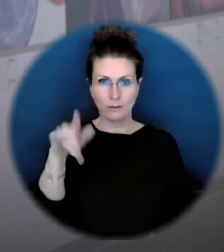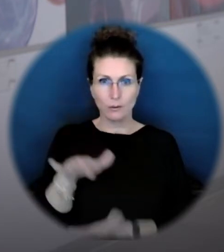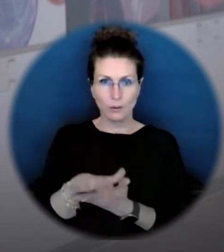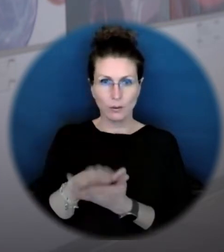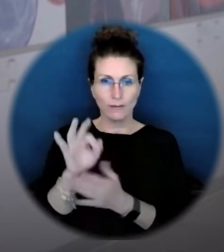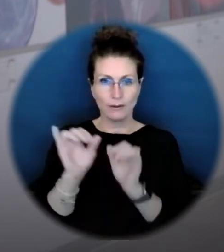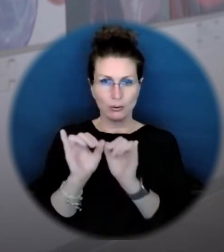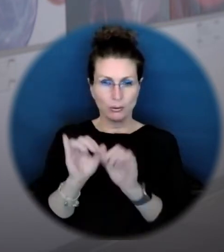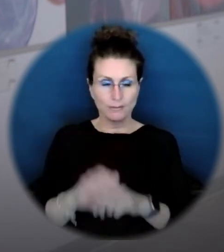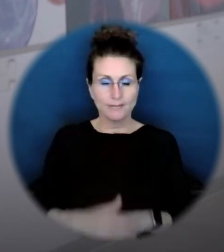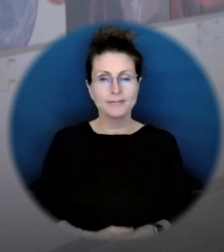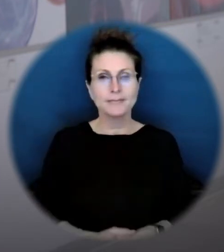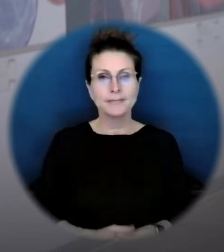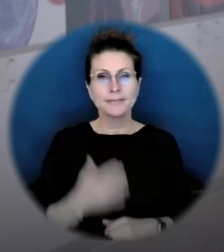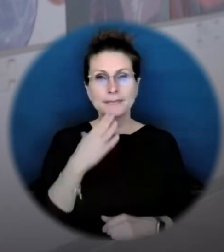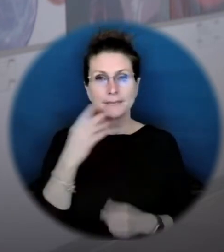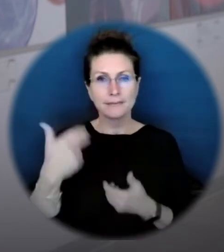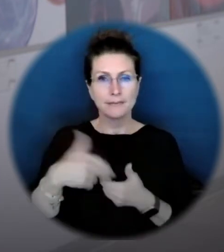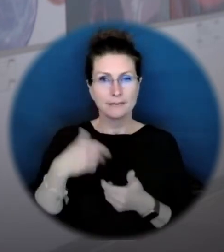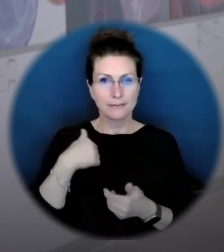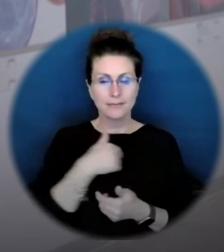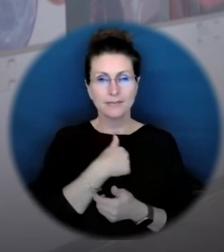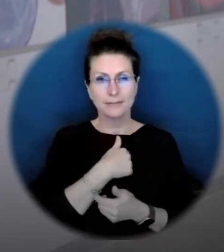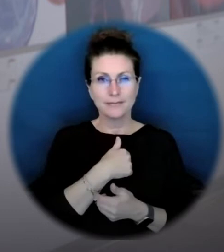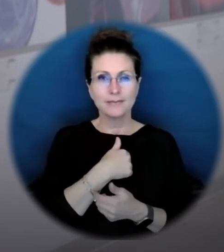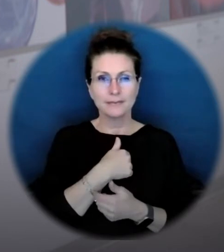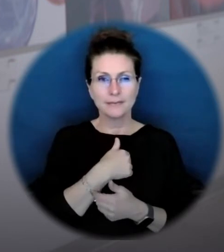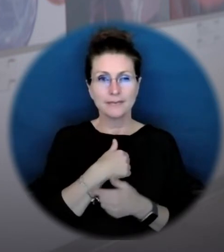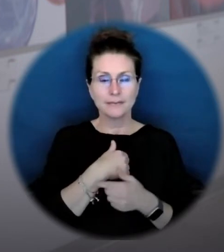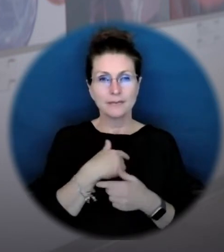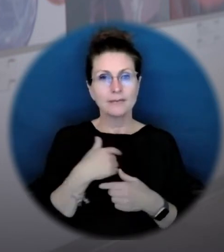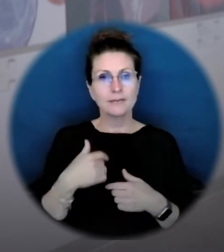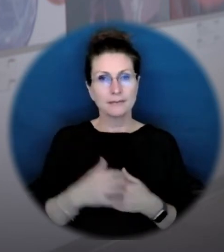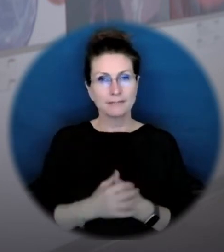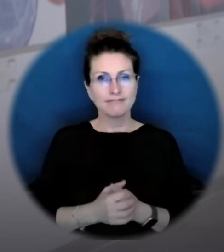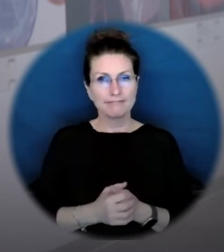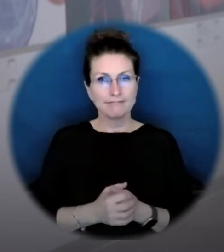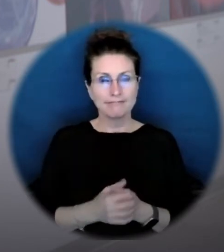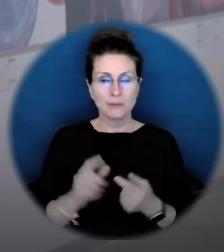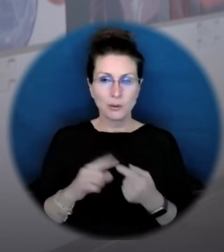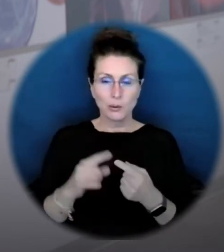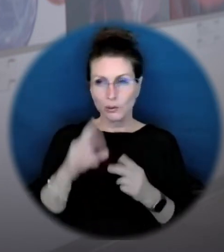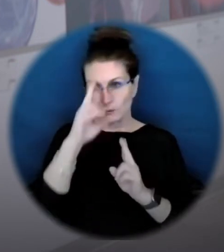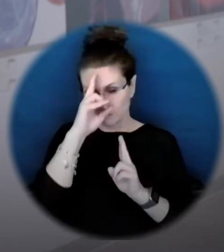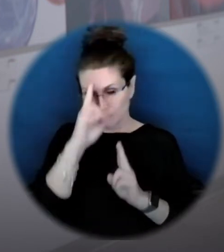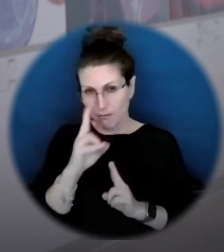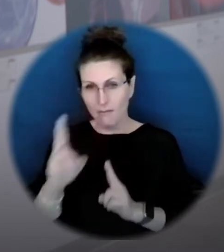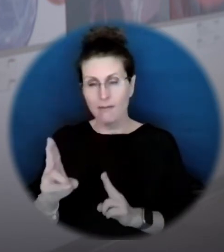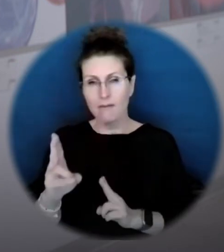I would like to thank you for joining us as we recognize the National Day of Remembrance